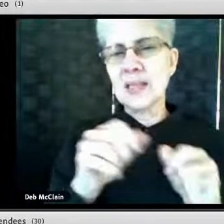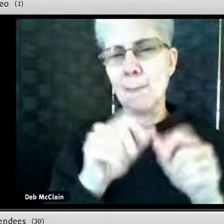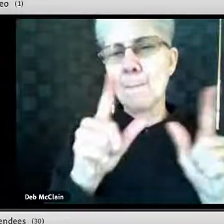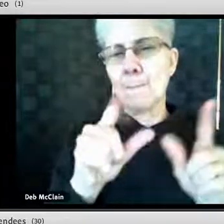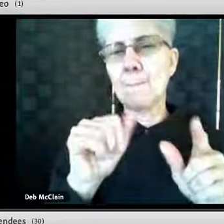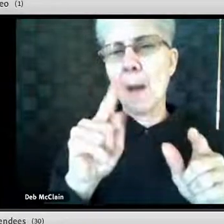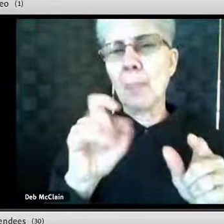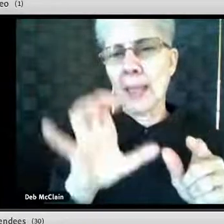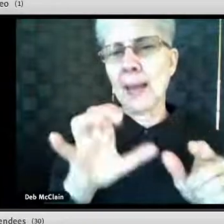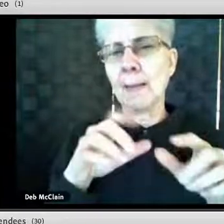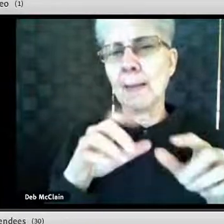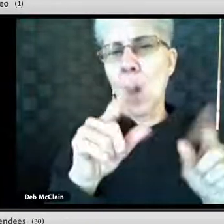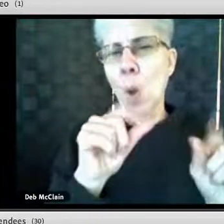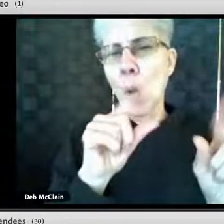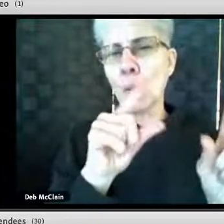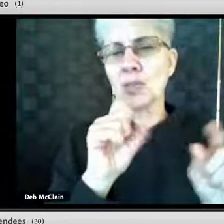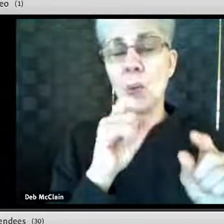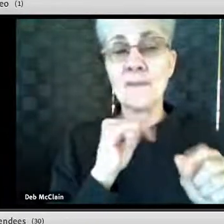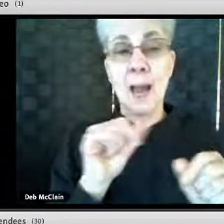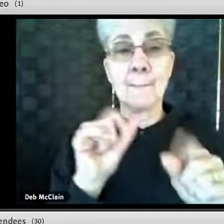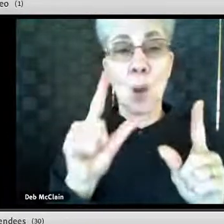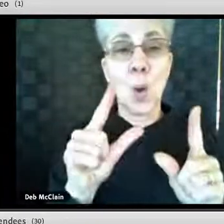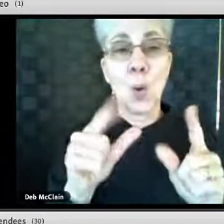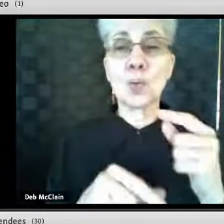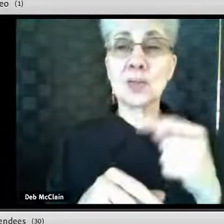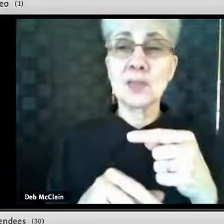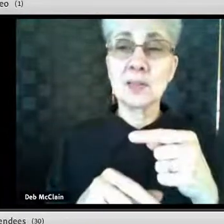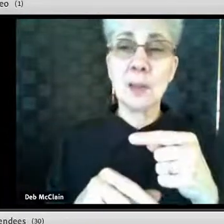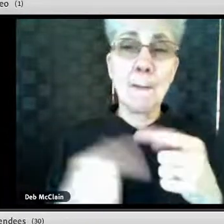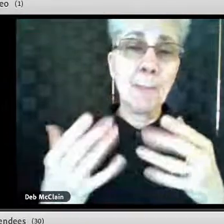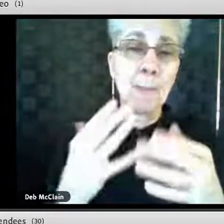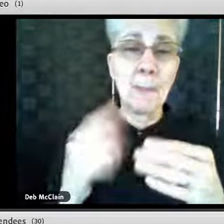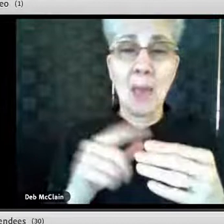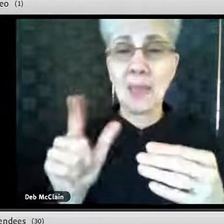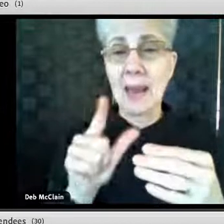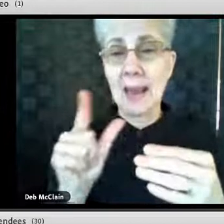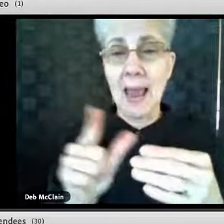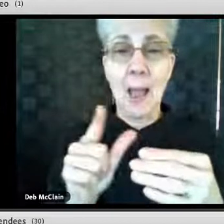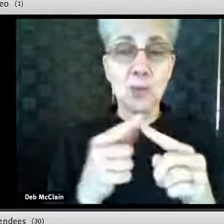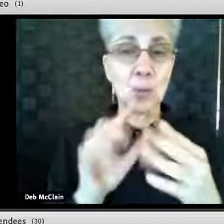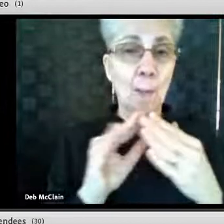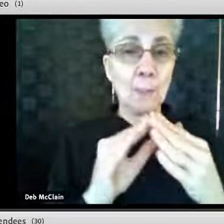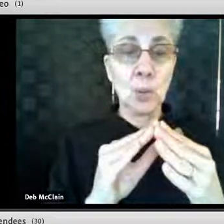So if I posted a post maybe about the library to a community group.